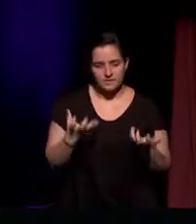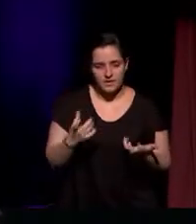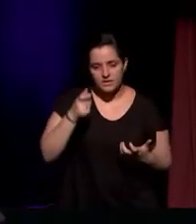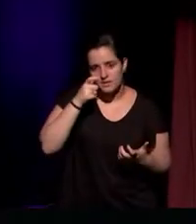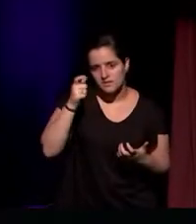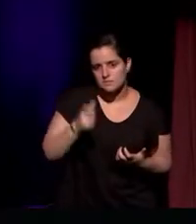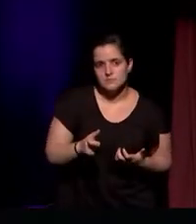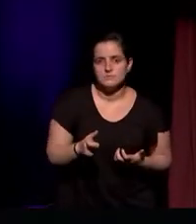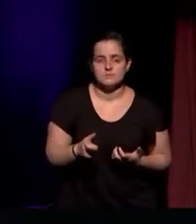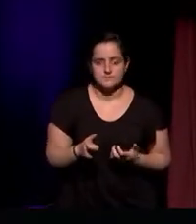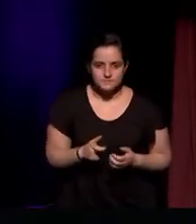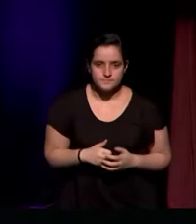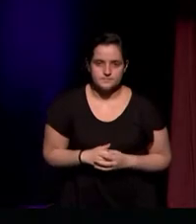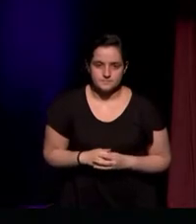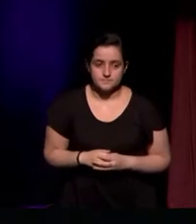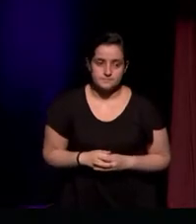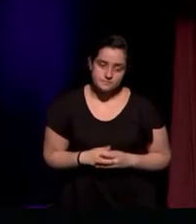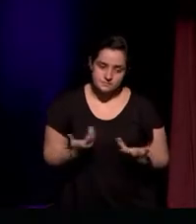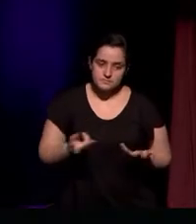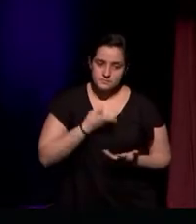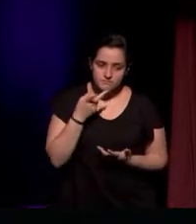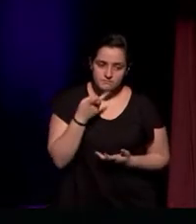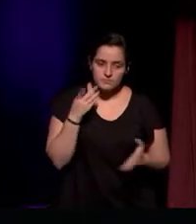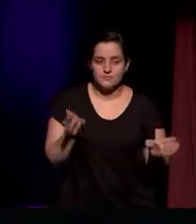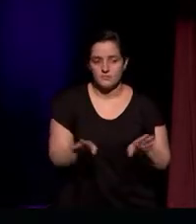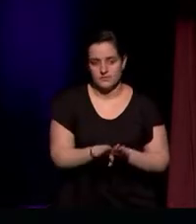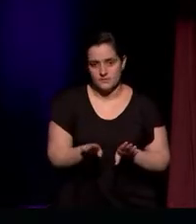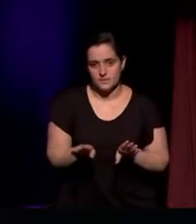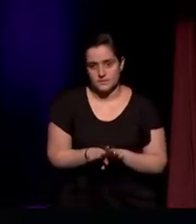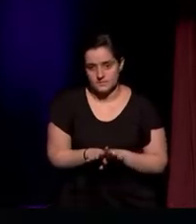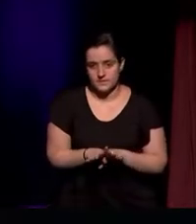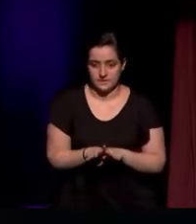They even say that when there was division,